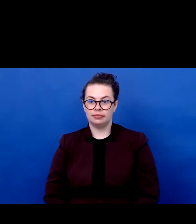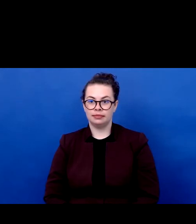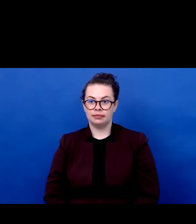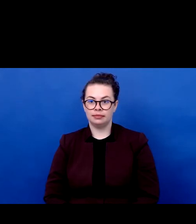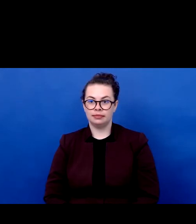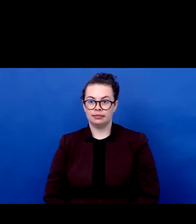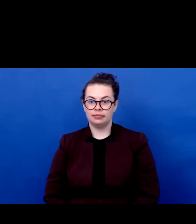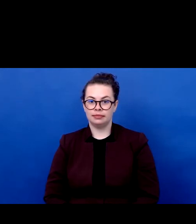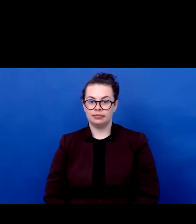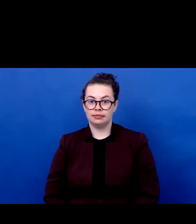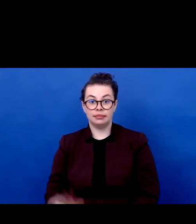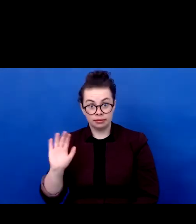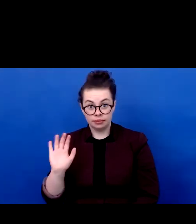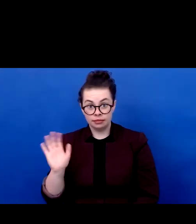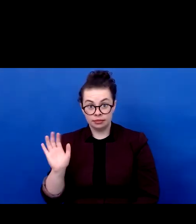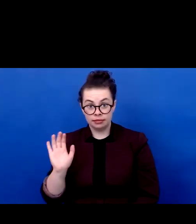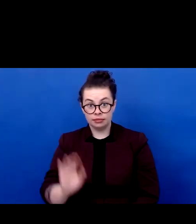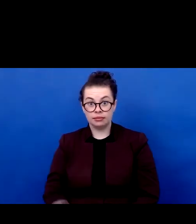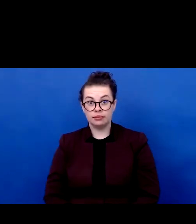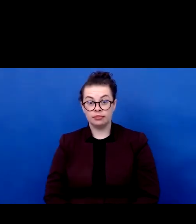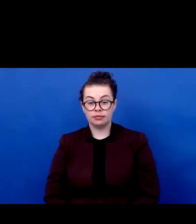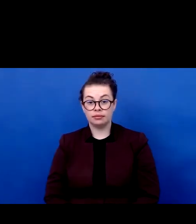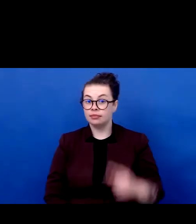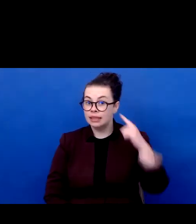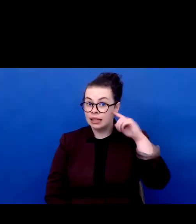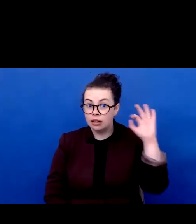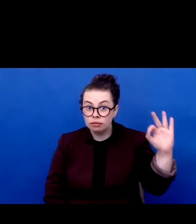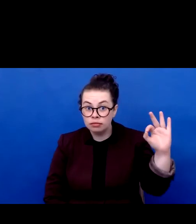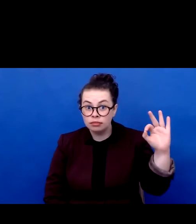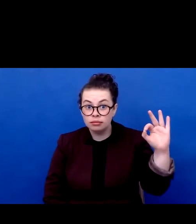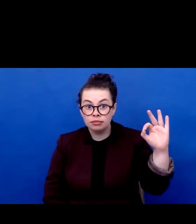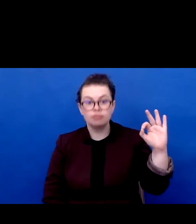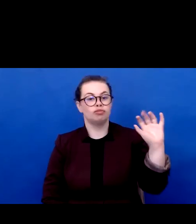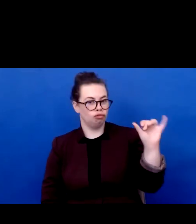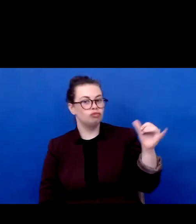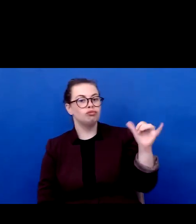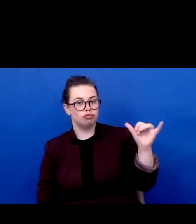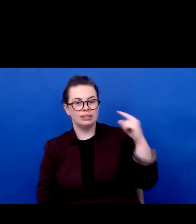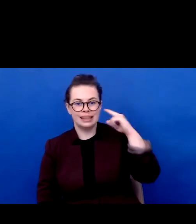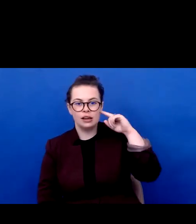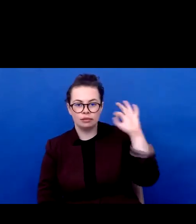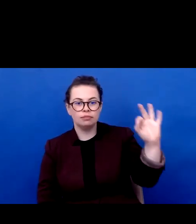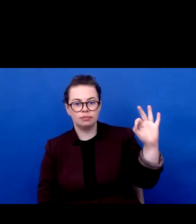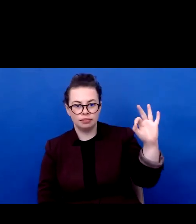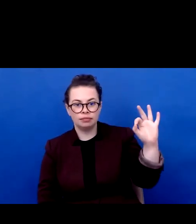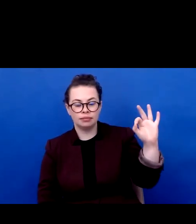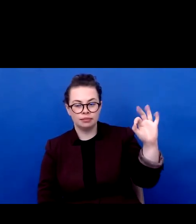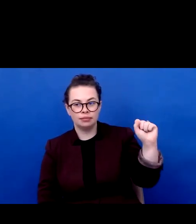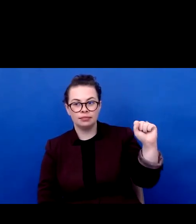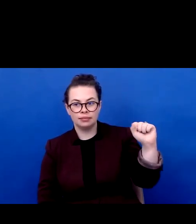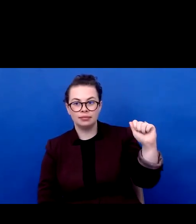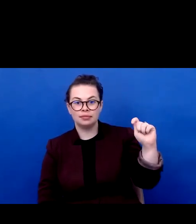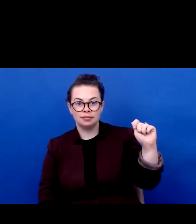hello currently do you hear me yes we hear you now okay thank you thank you so much for all the